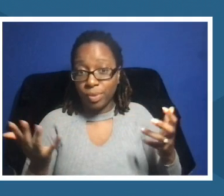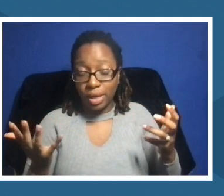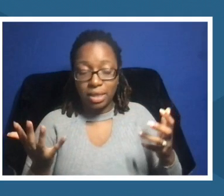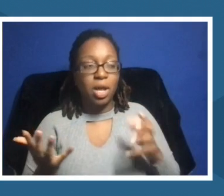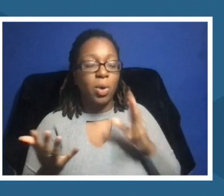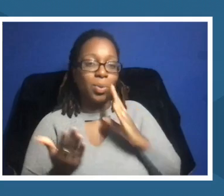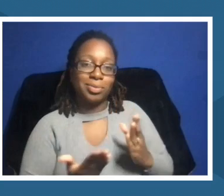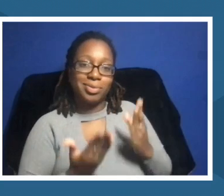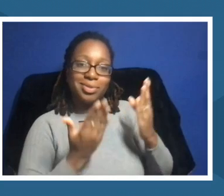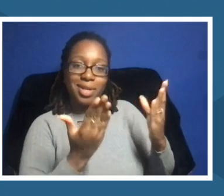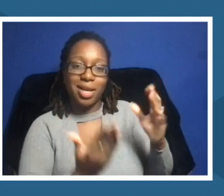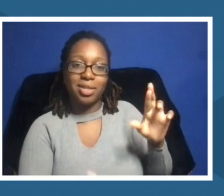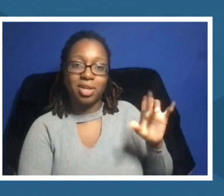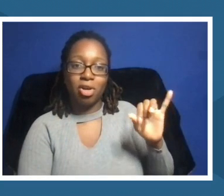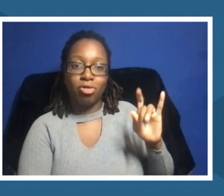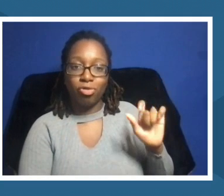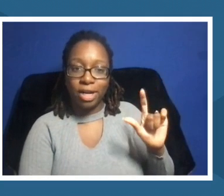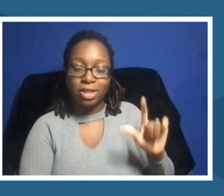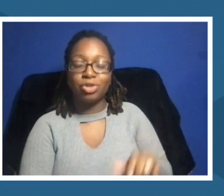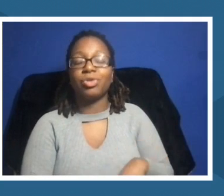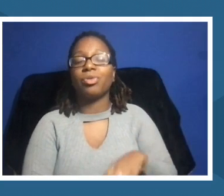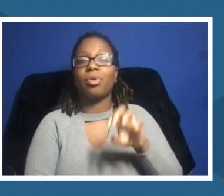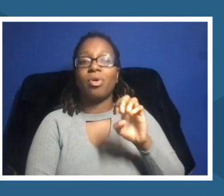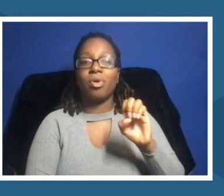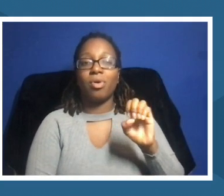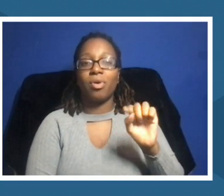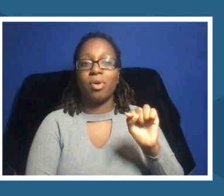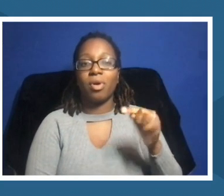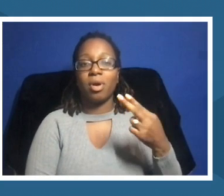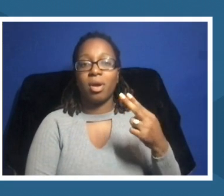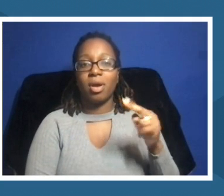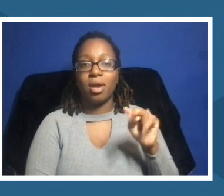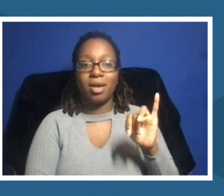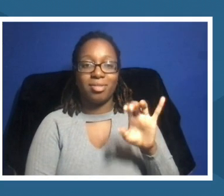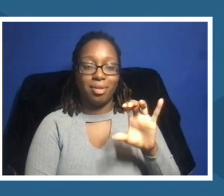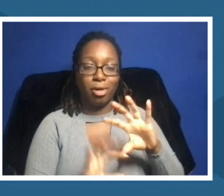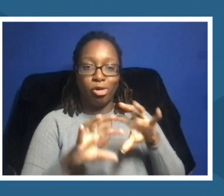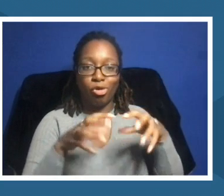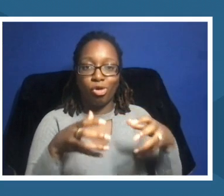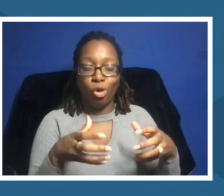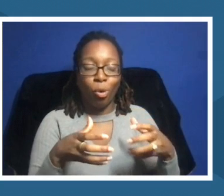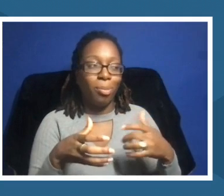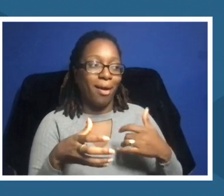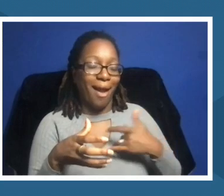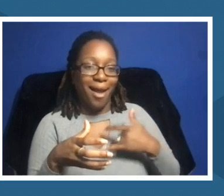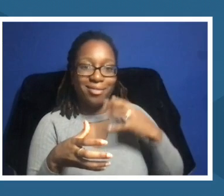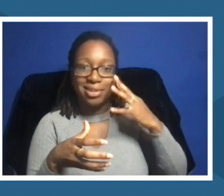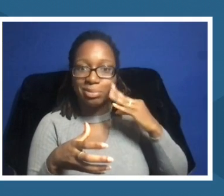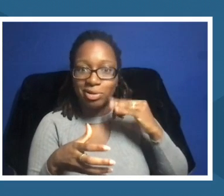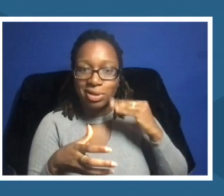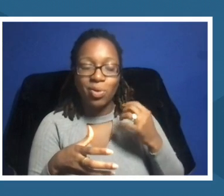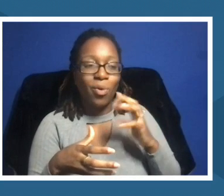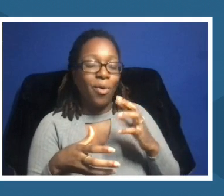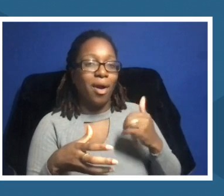experiencing this hardship right are lacking in some kind of genetic cultural